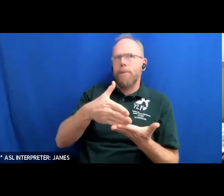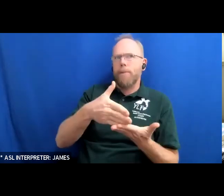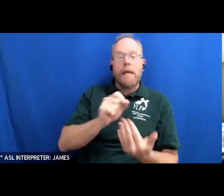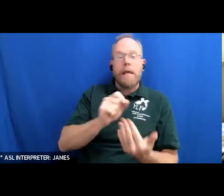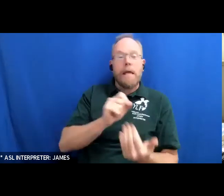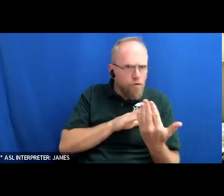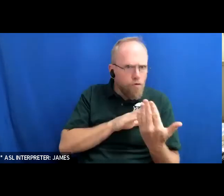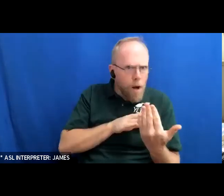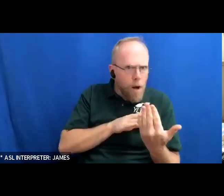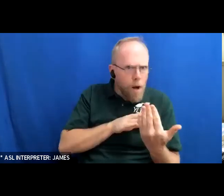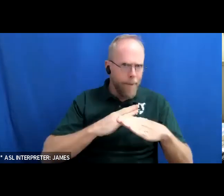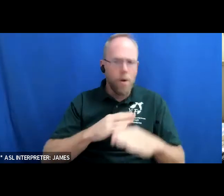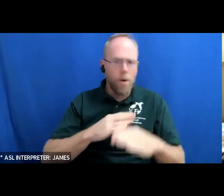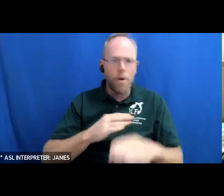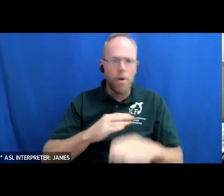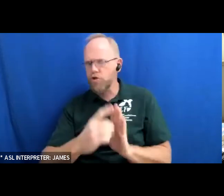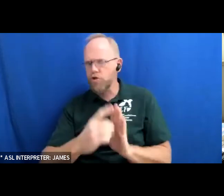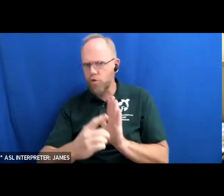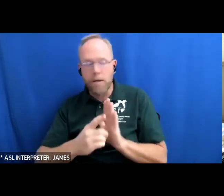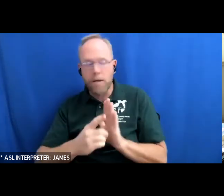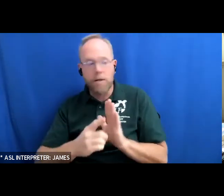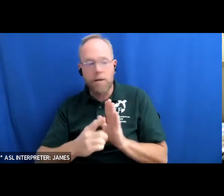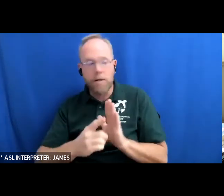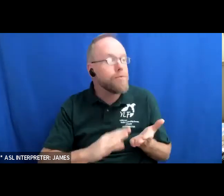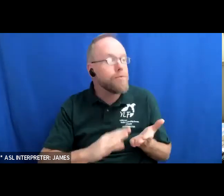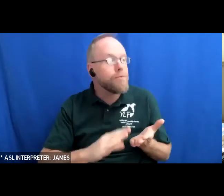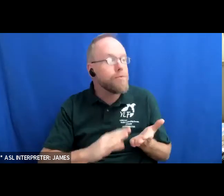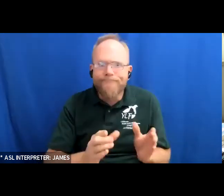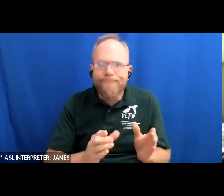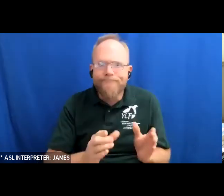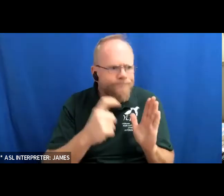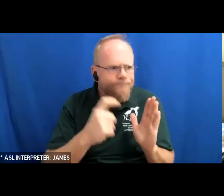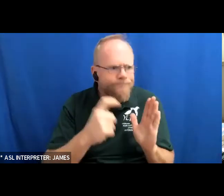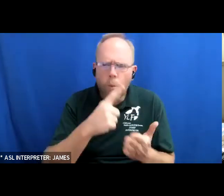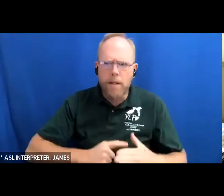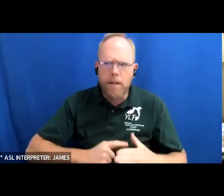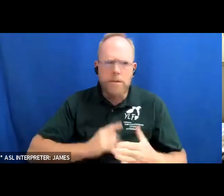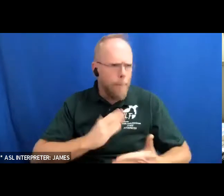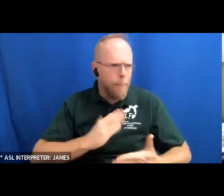encouraged to identify what physical things stop me from fully participating what non-physical